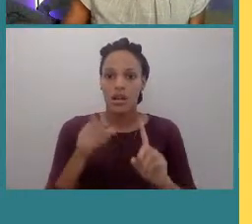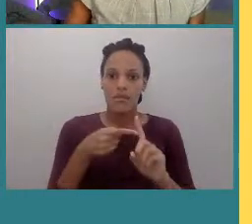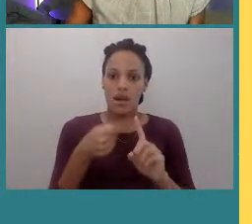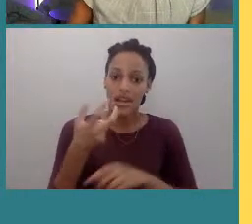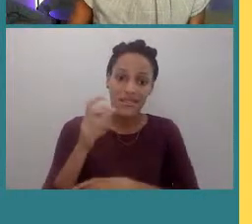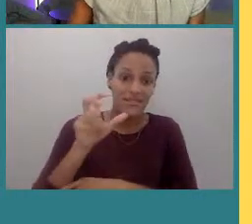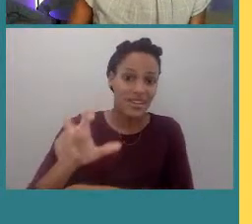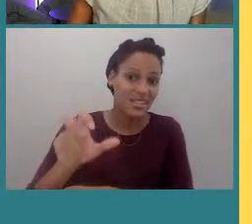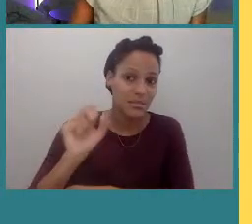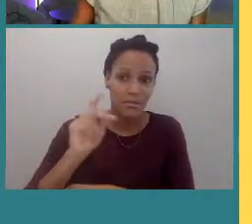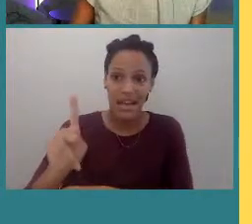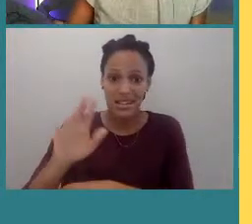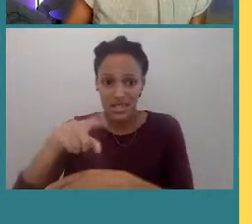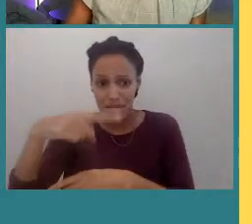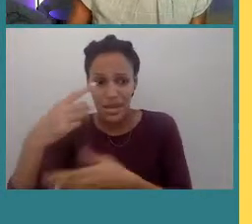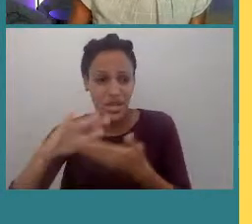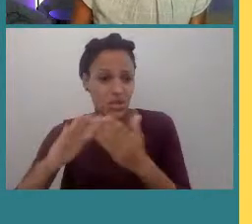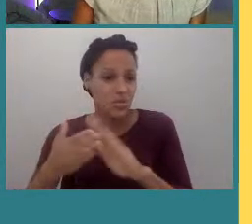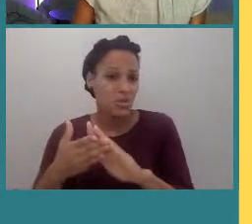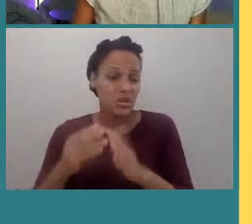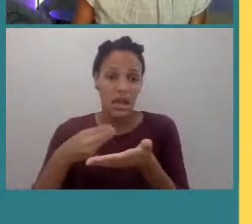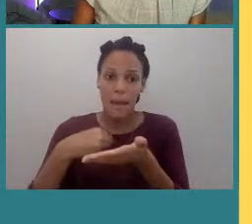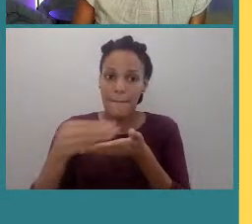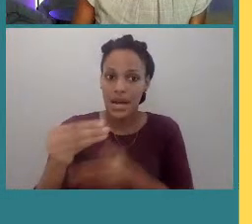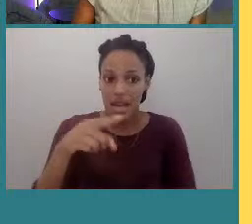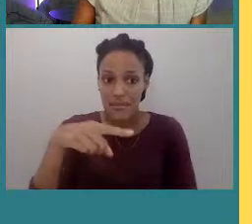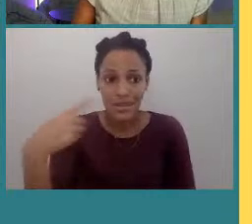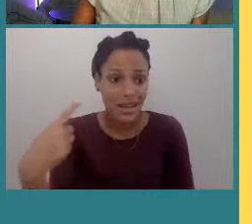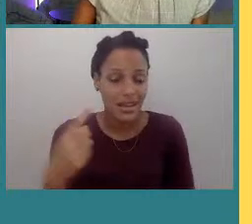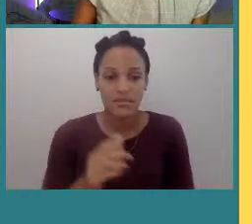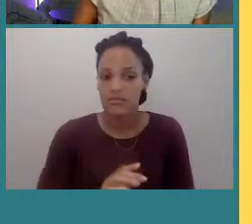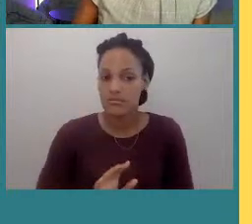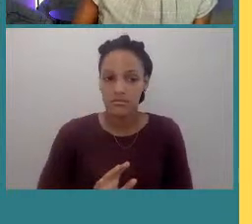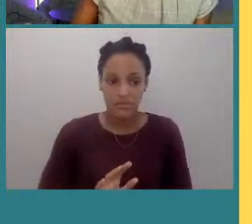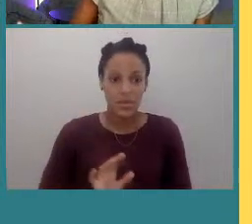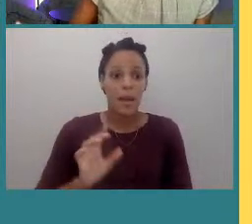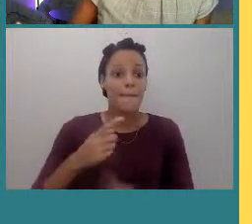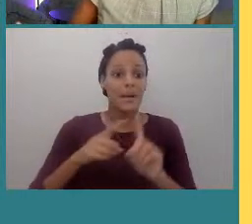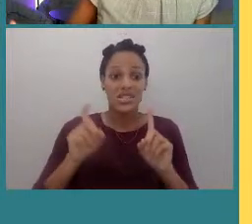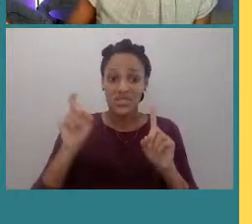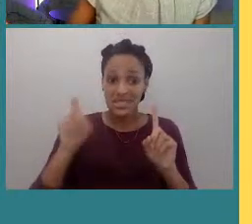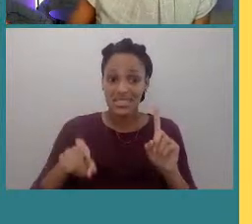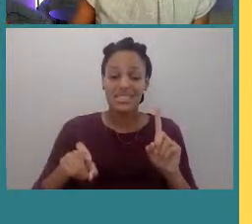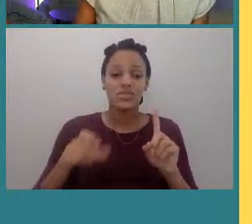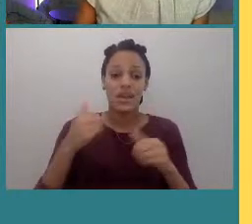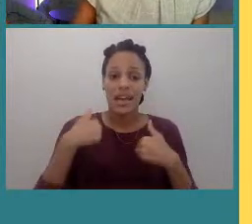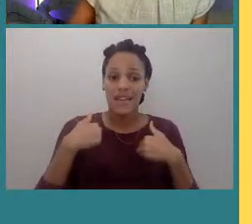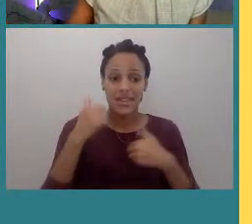community and buying Black and those types of things that we need to make this a daily habit.